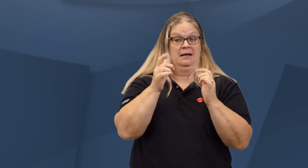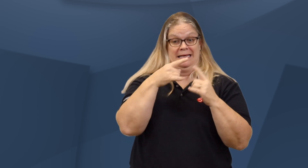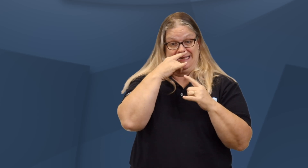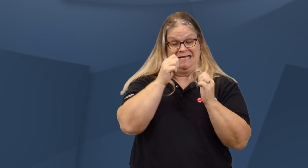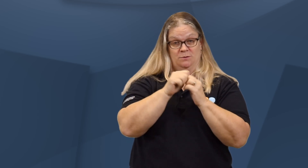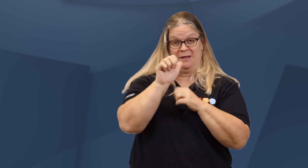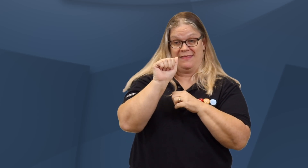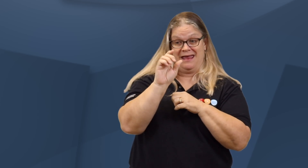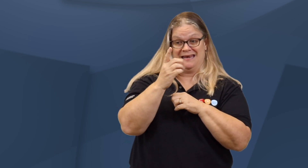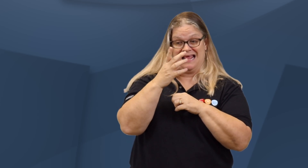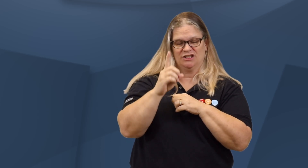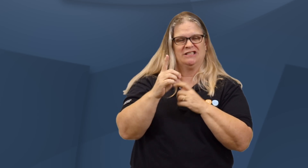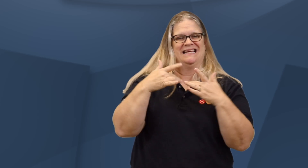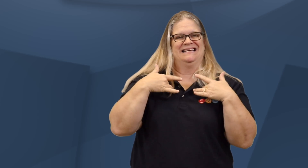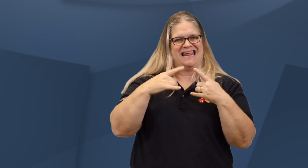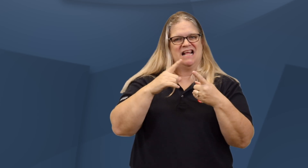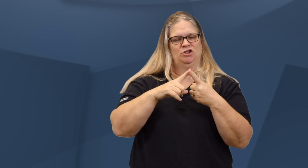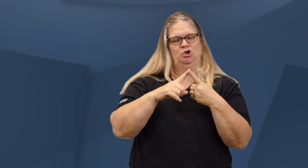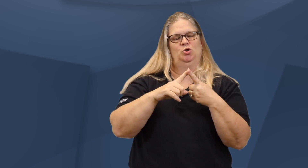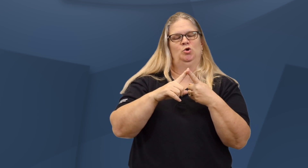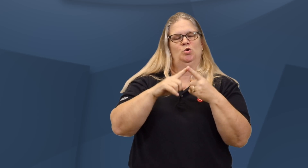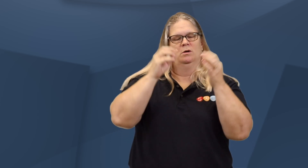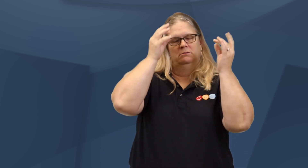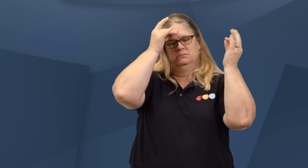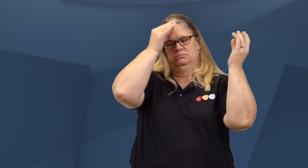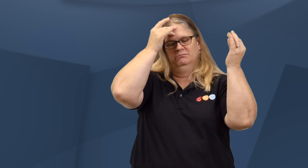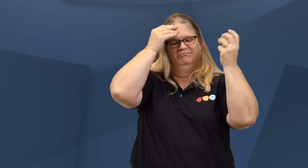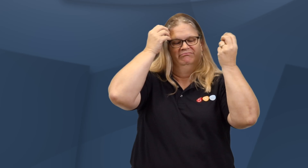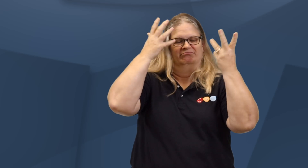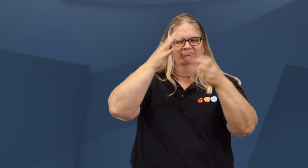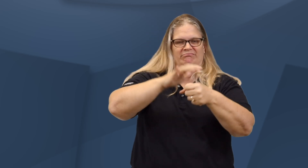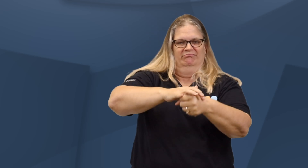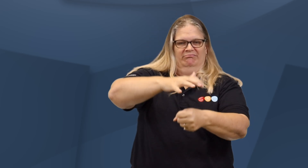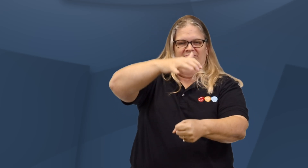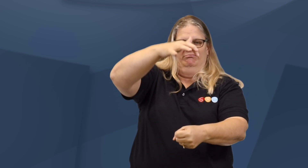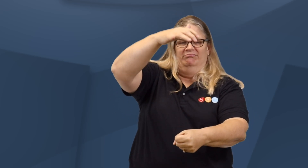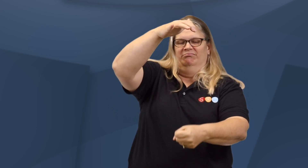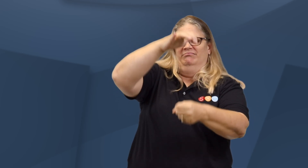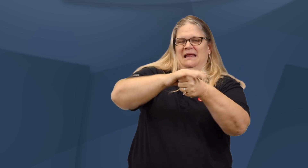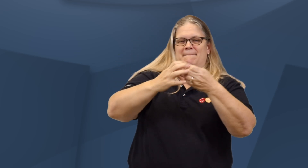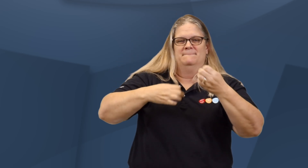a child with ADHD, oftentimes, loses their temper.